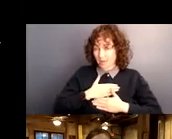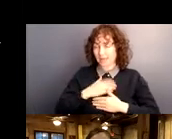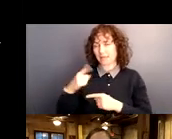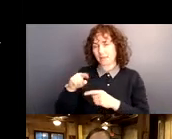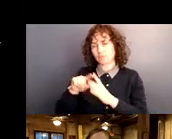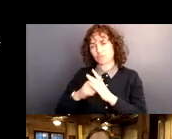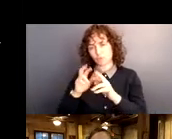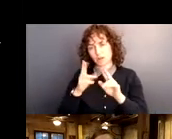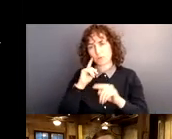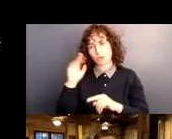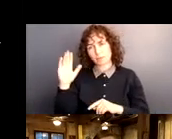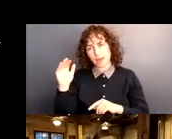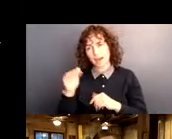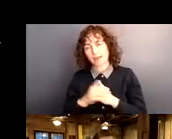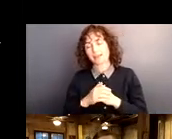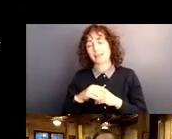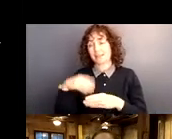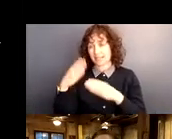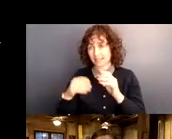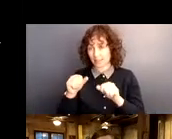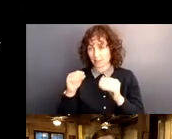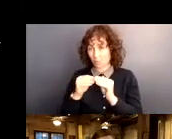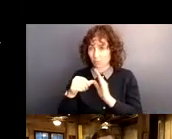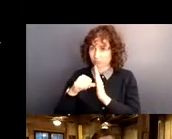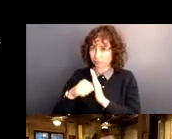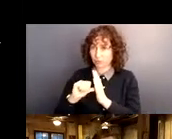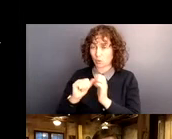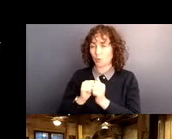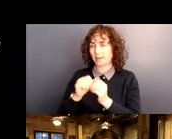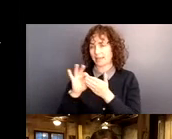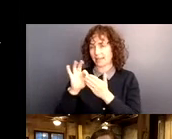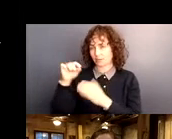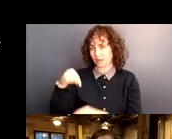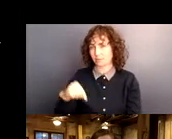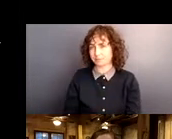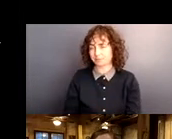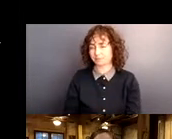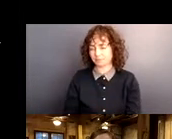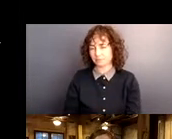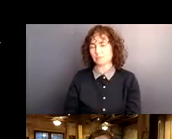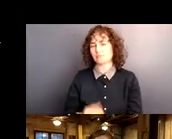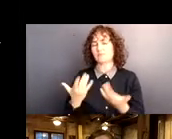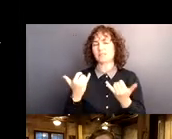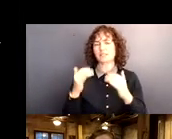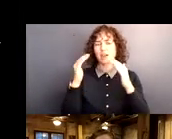and endings can further be emphasized with a countdown. Action songs refer to those transitions